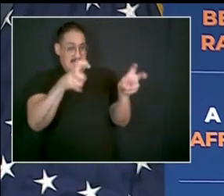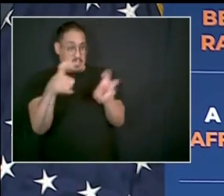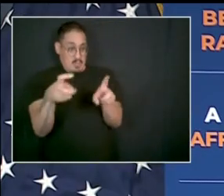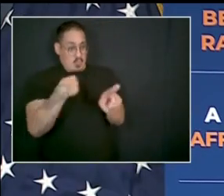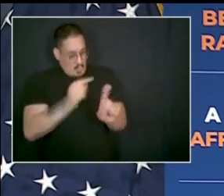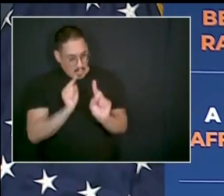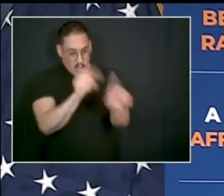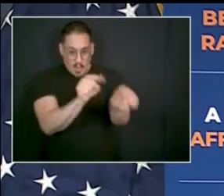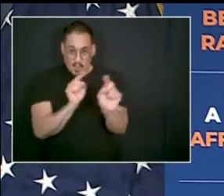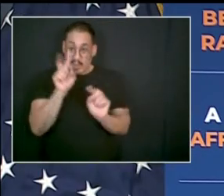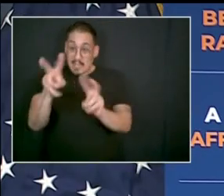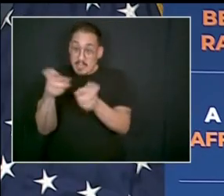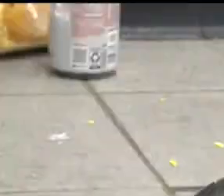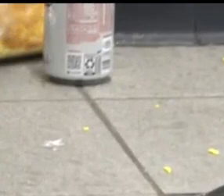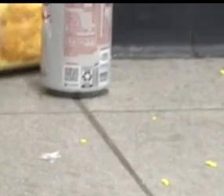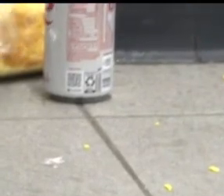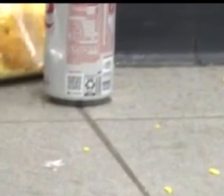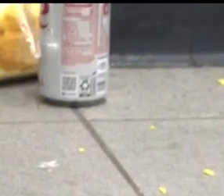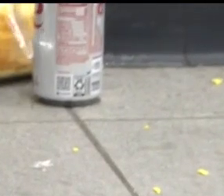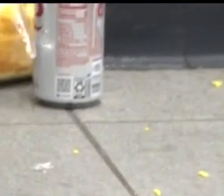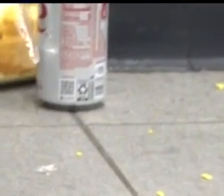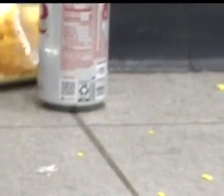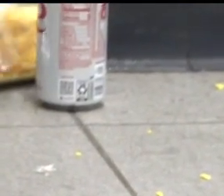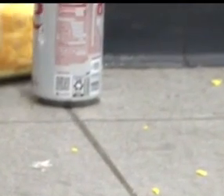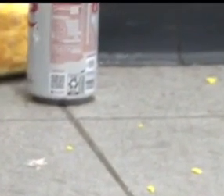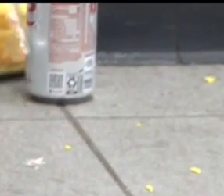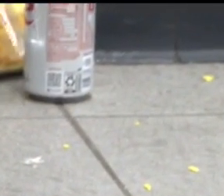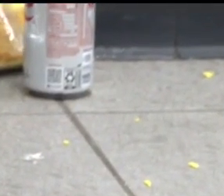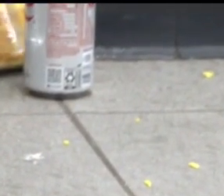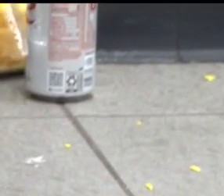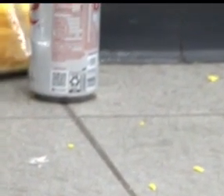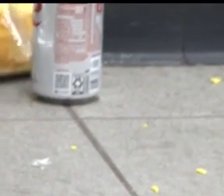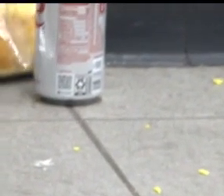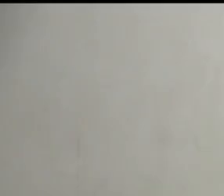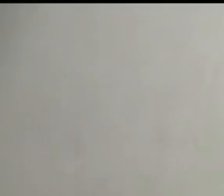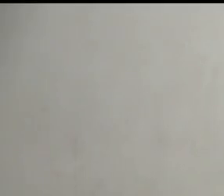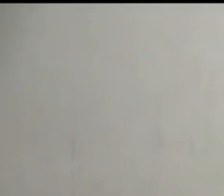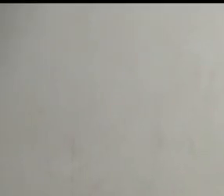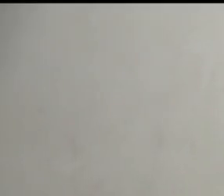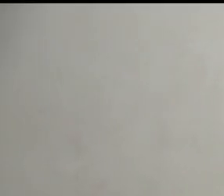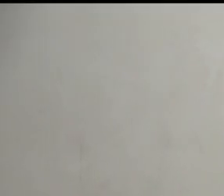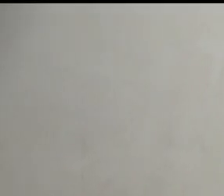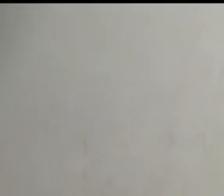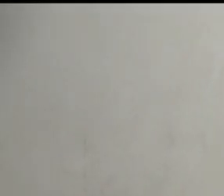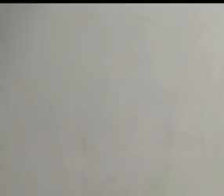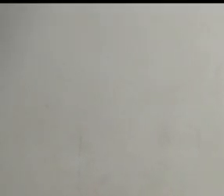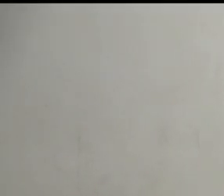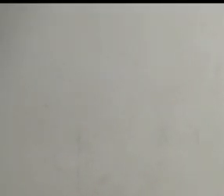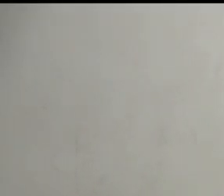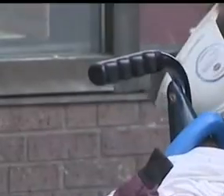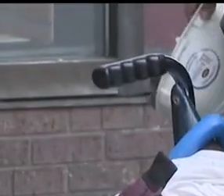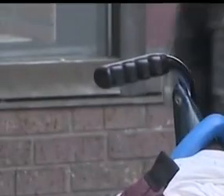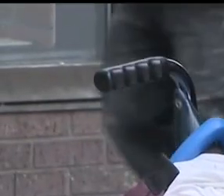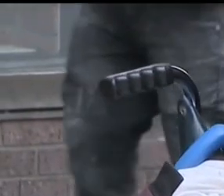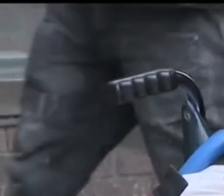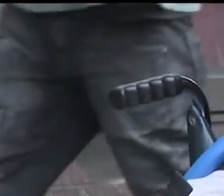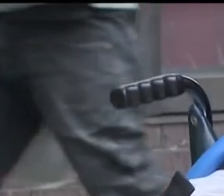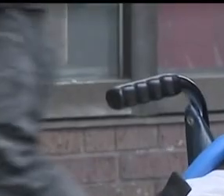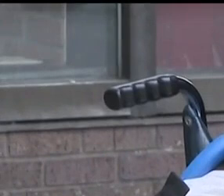THE MAYOR INSISTED THE PROGRAM TREATS PEOPLE WHO NEED THE HOPE AND IS NOT BASED ON RACE. WE'RE GOING TO GO WHERE THE ISSUE IS AND WE'RE NOT GOING